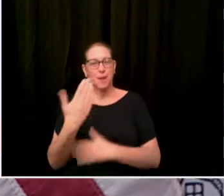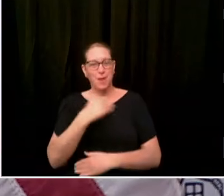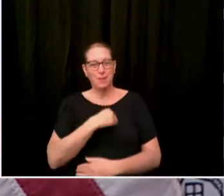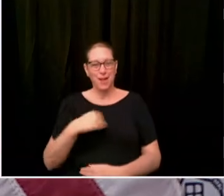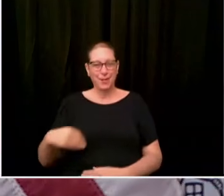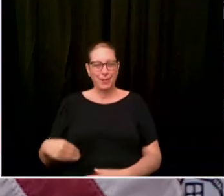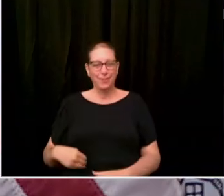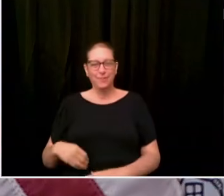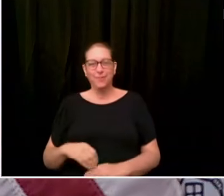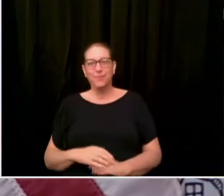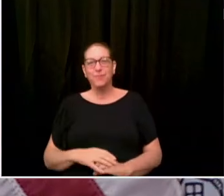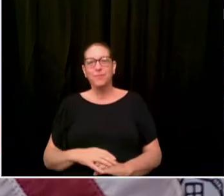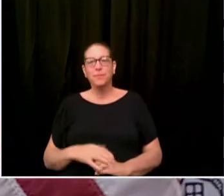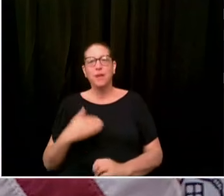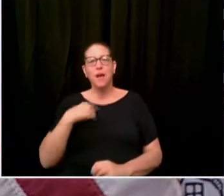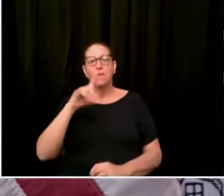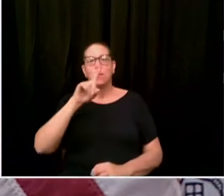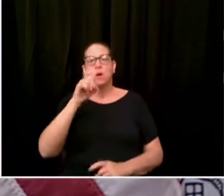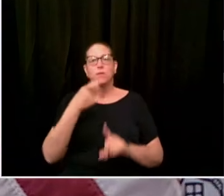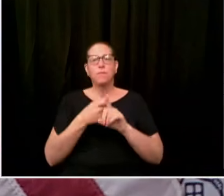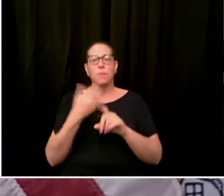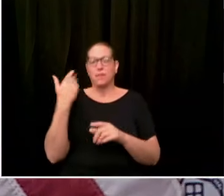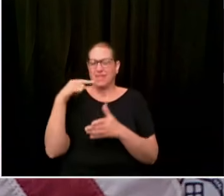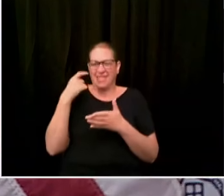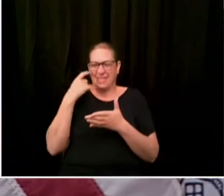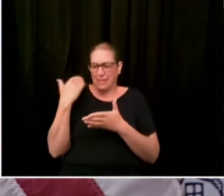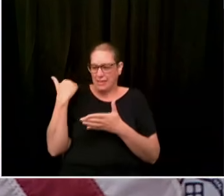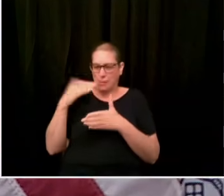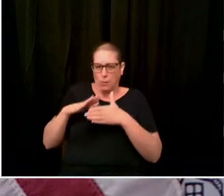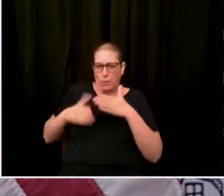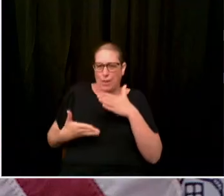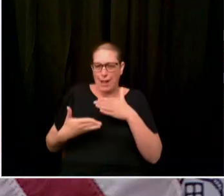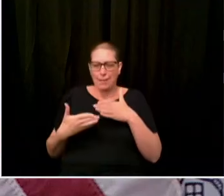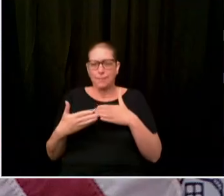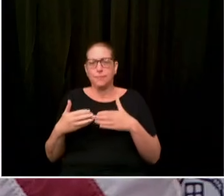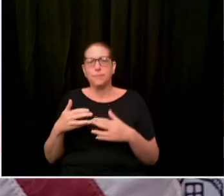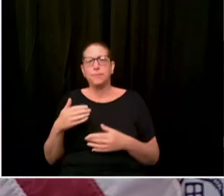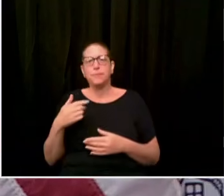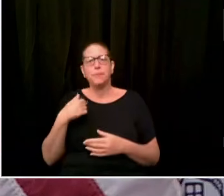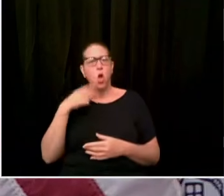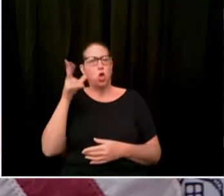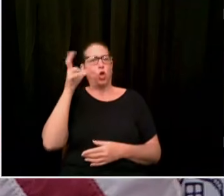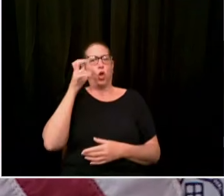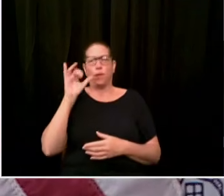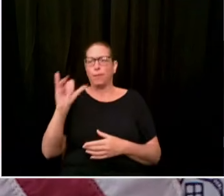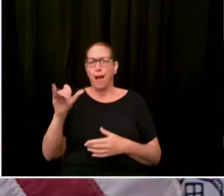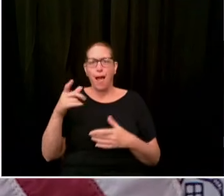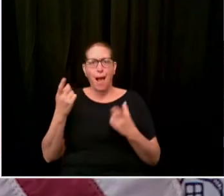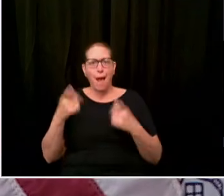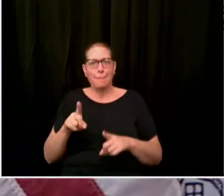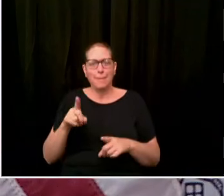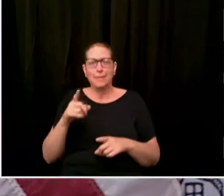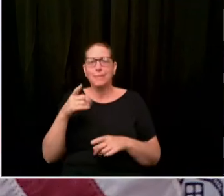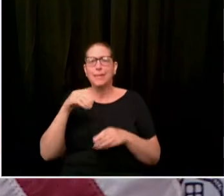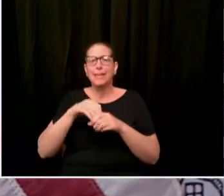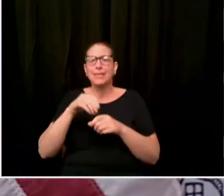THE DAILY NEWS. MORNING, MR. MAYOR. I WANTED TO ASK ABOUT REPORTING FROM OVER THE